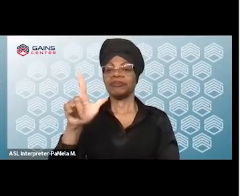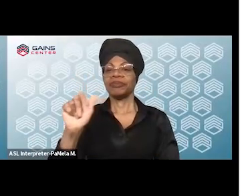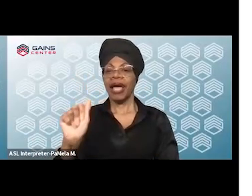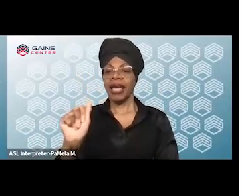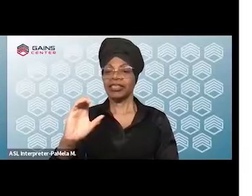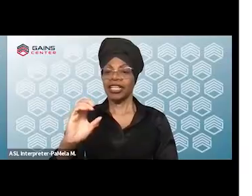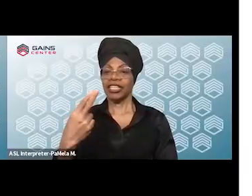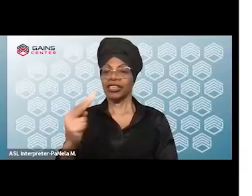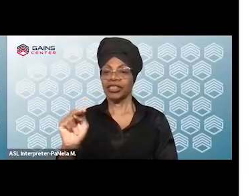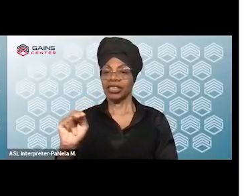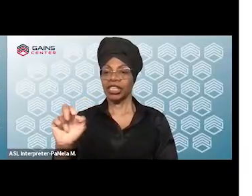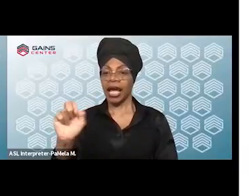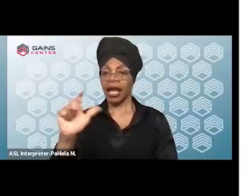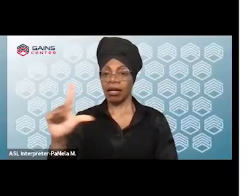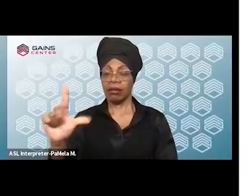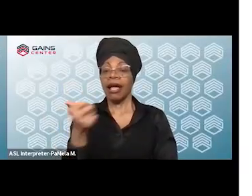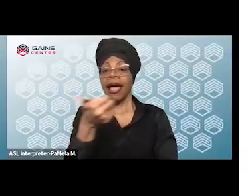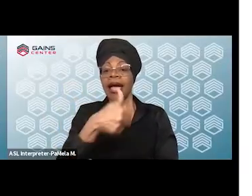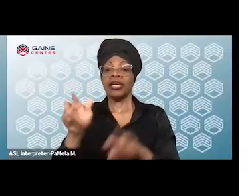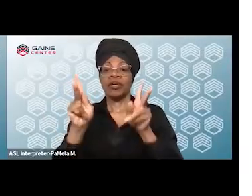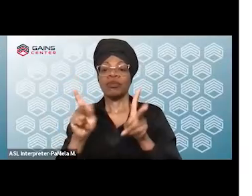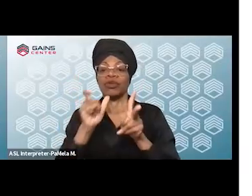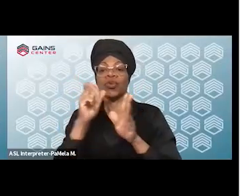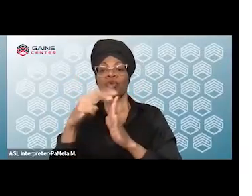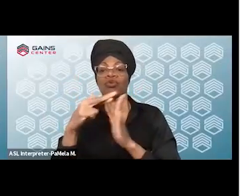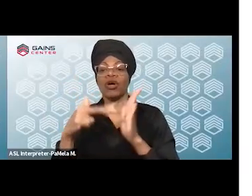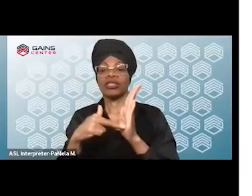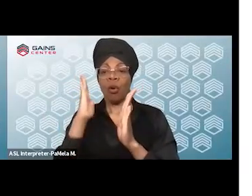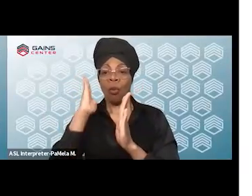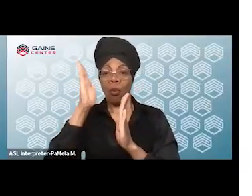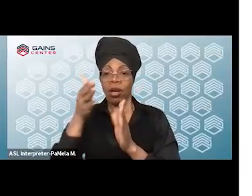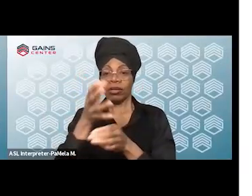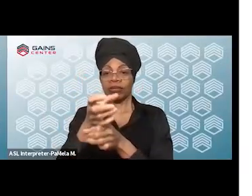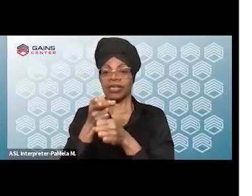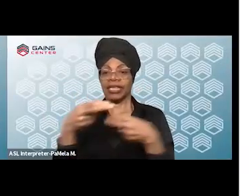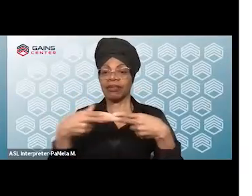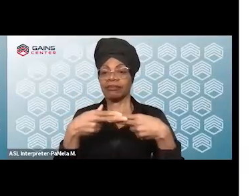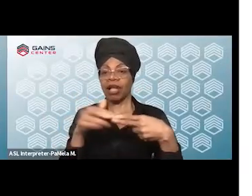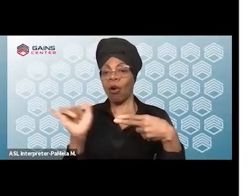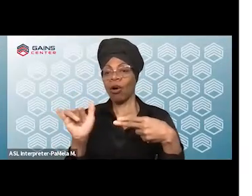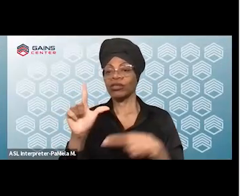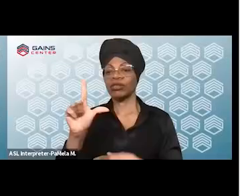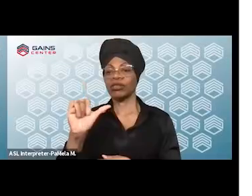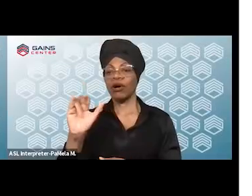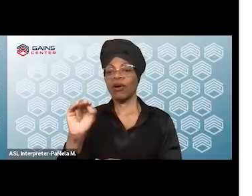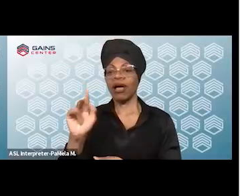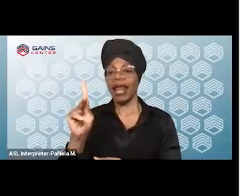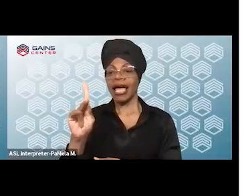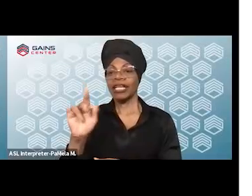And anyone who registered for this webinar will receive slides and a link to the YouTube channel when that is available.